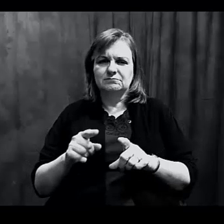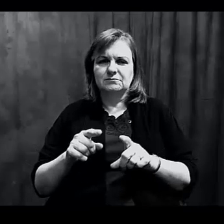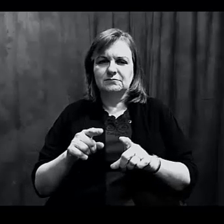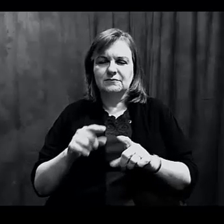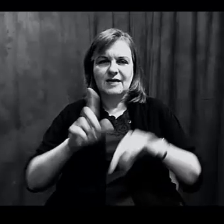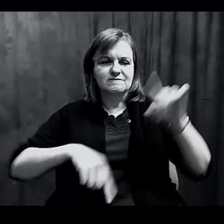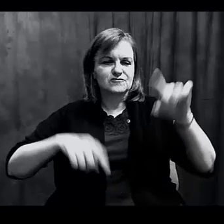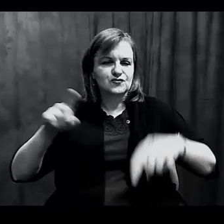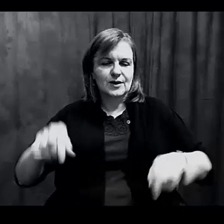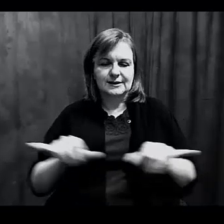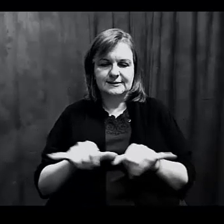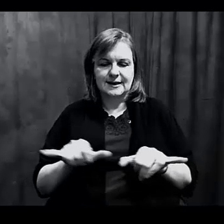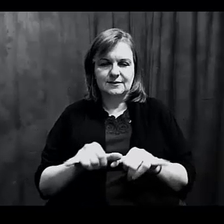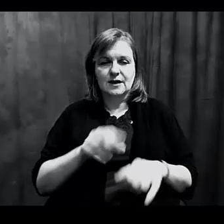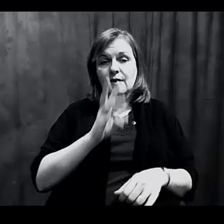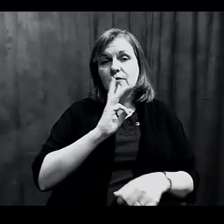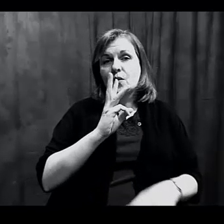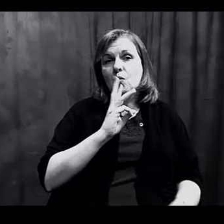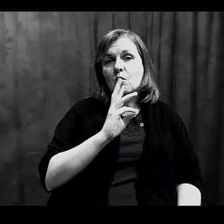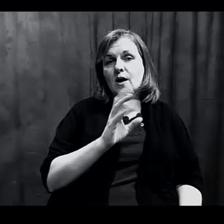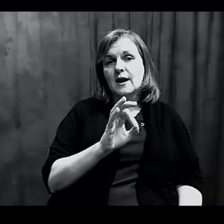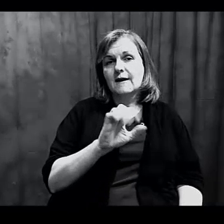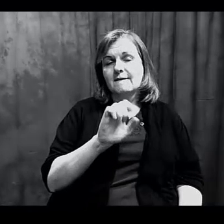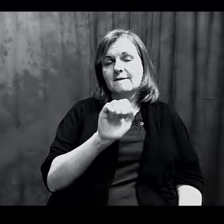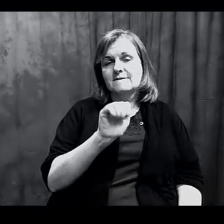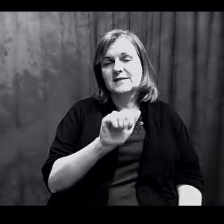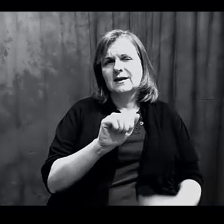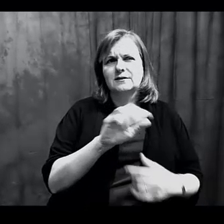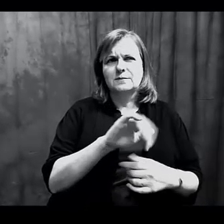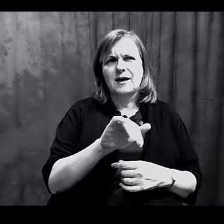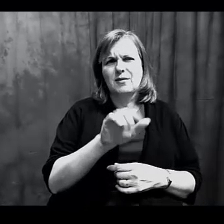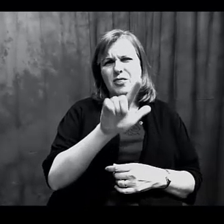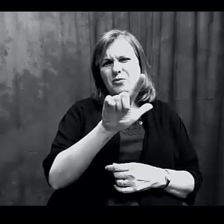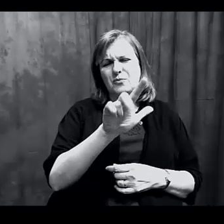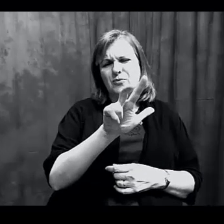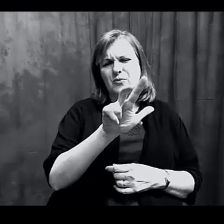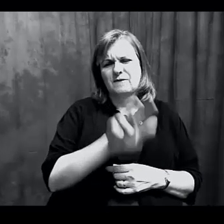feeding appendages many of them have swimming appendages